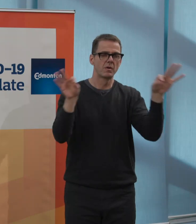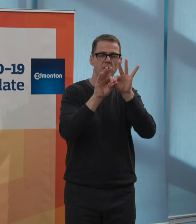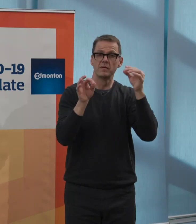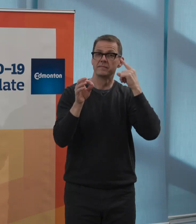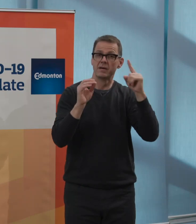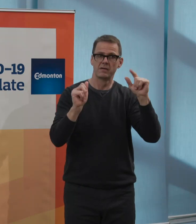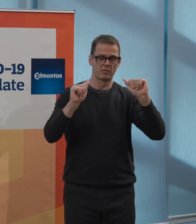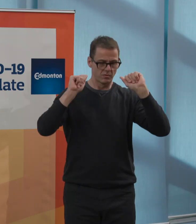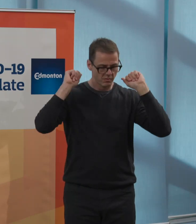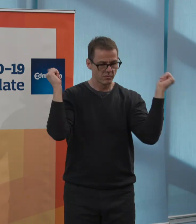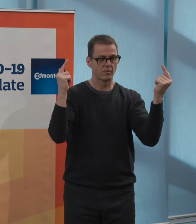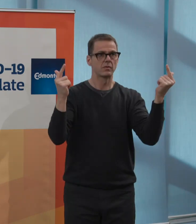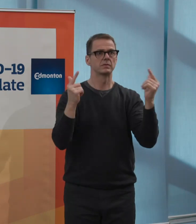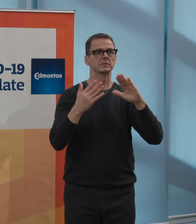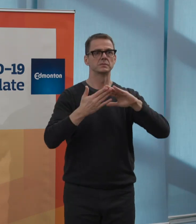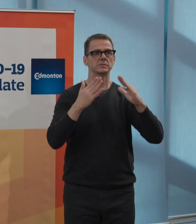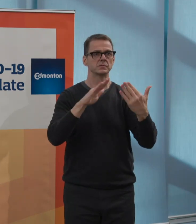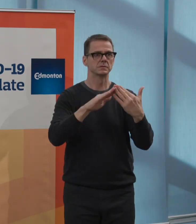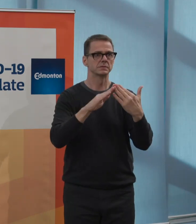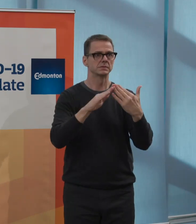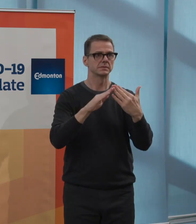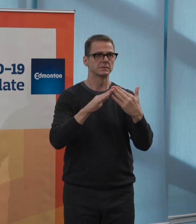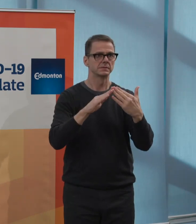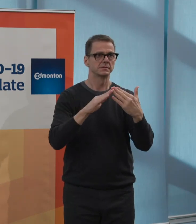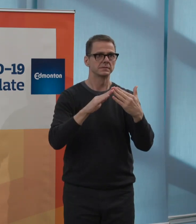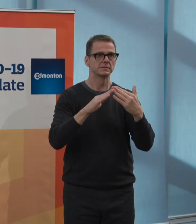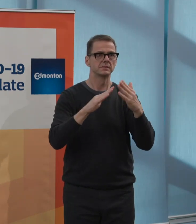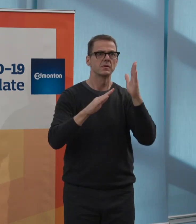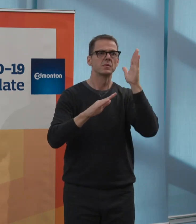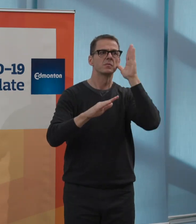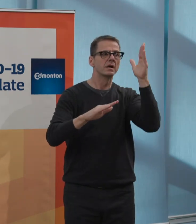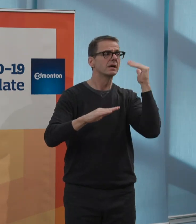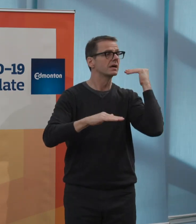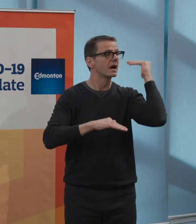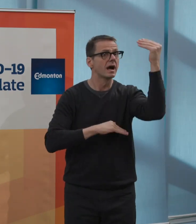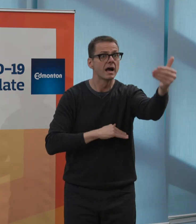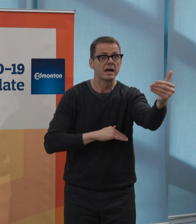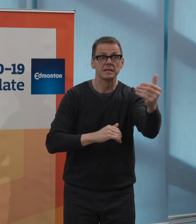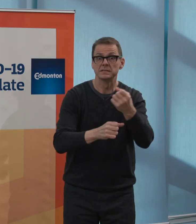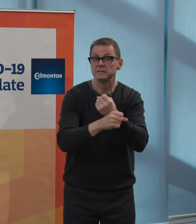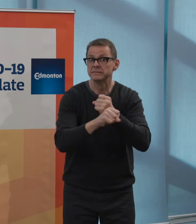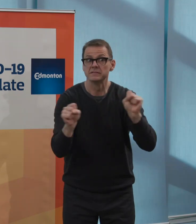our recreation programs and we will welcome back our colleagues